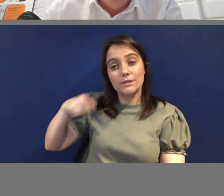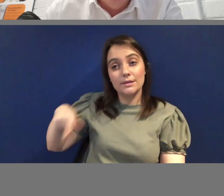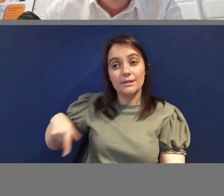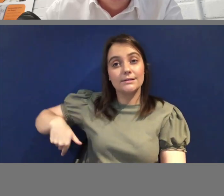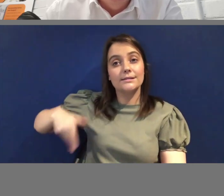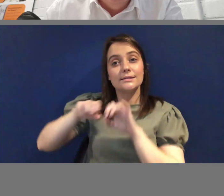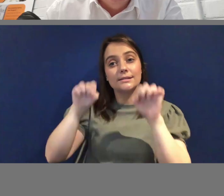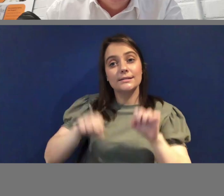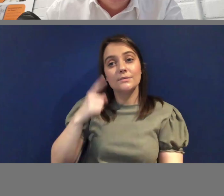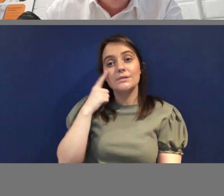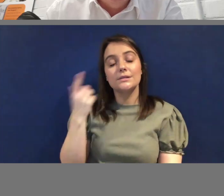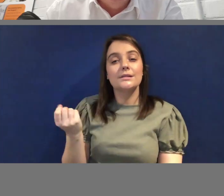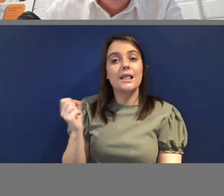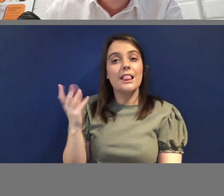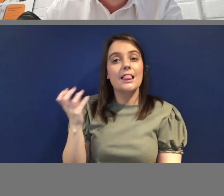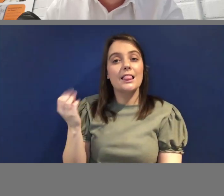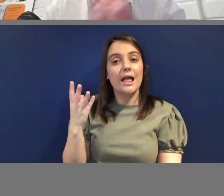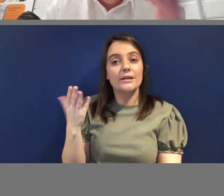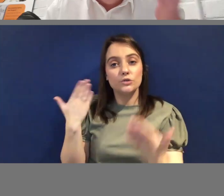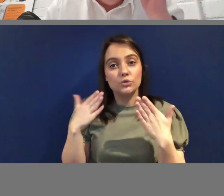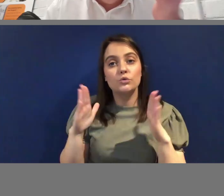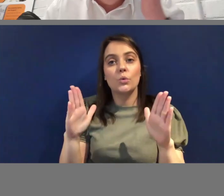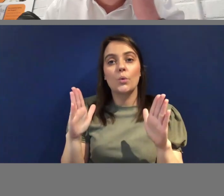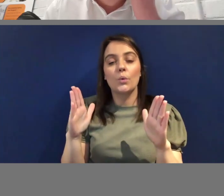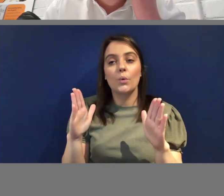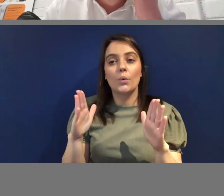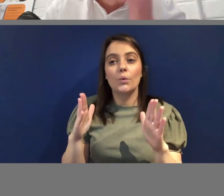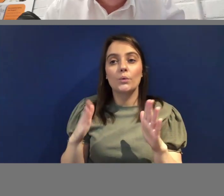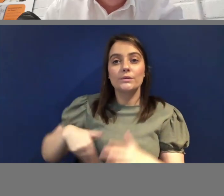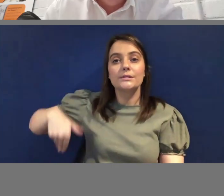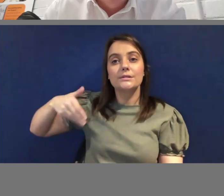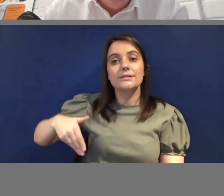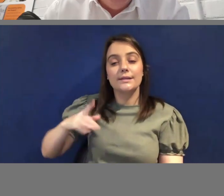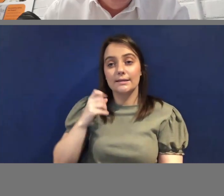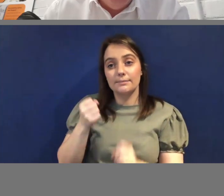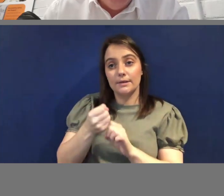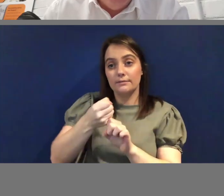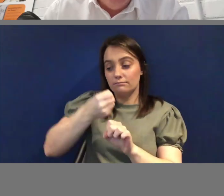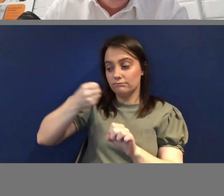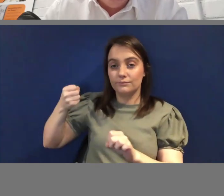light here which indicates that the access control button has been released here again is an older